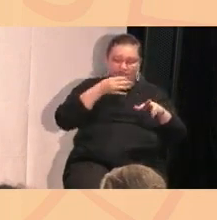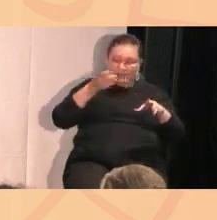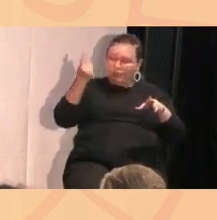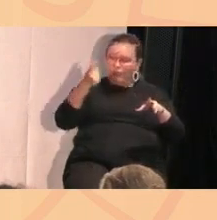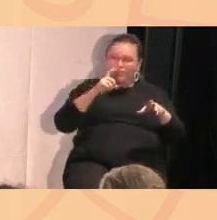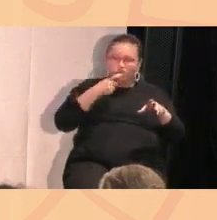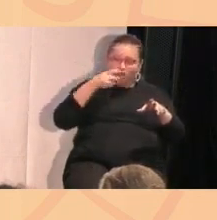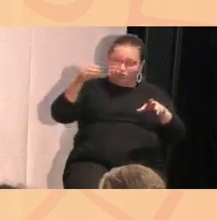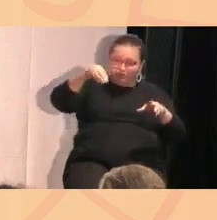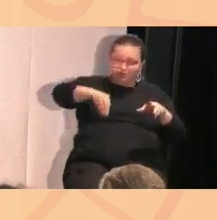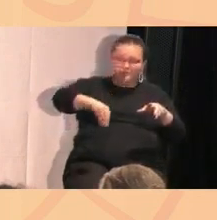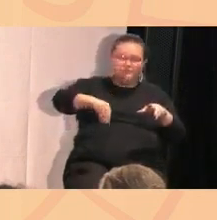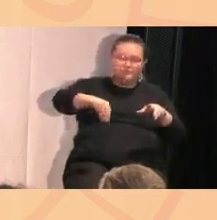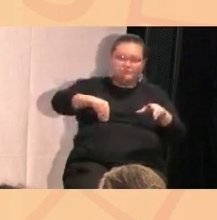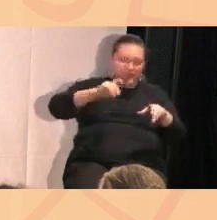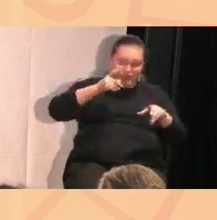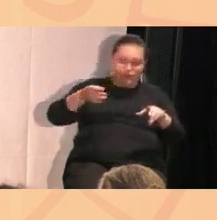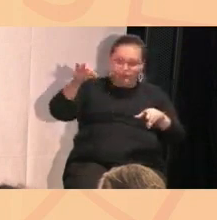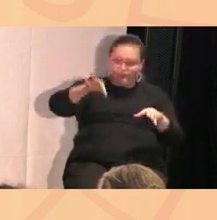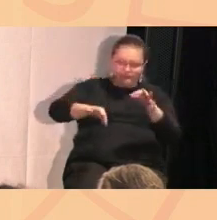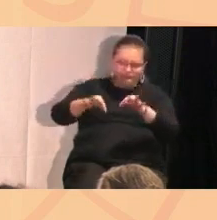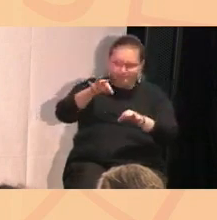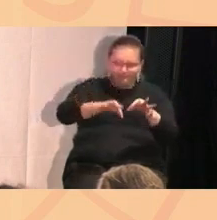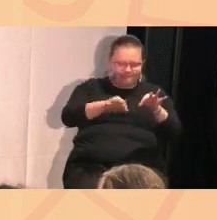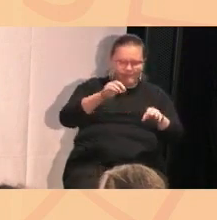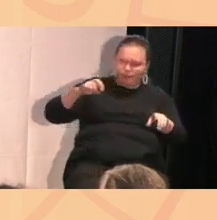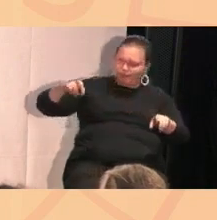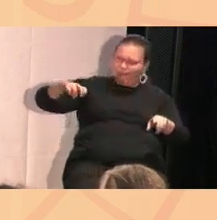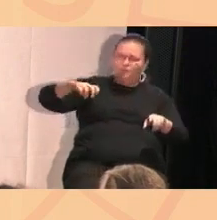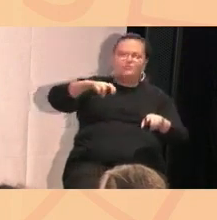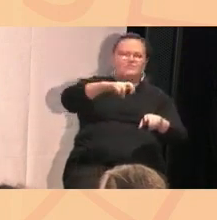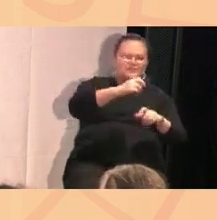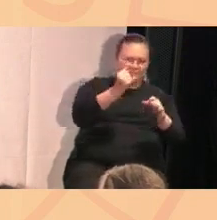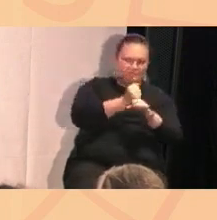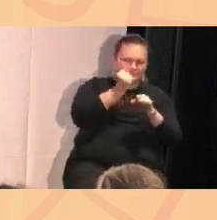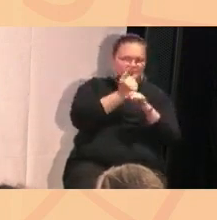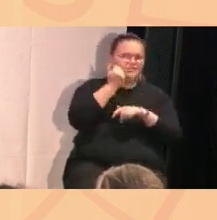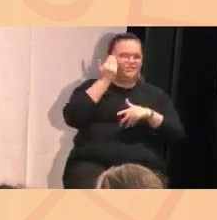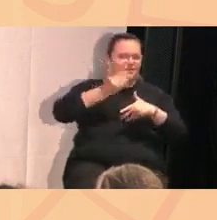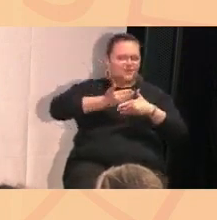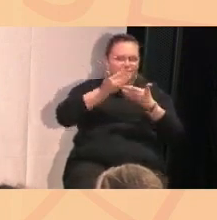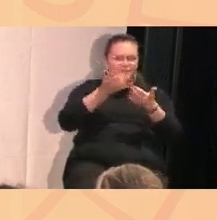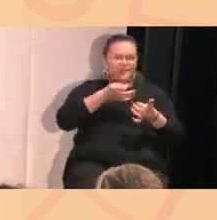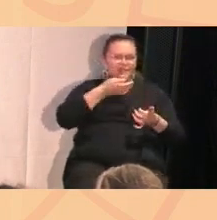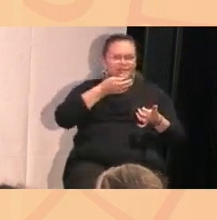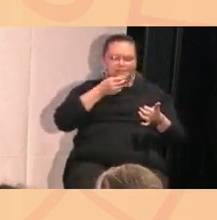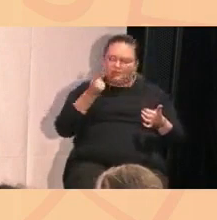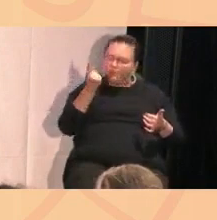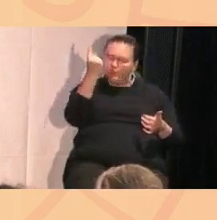And I think that's, all you do was put a stone in the stream and eventually,